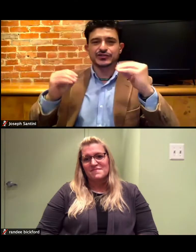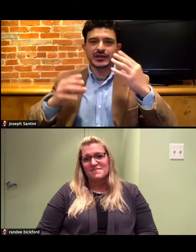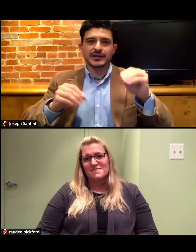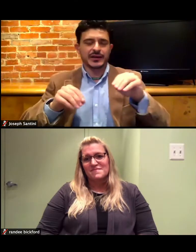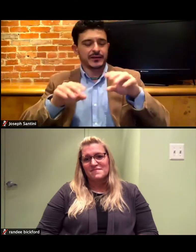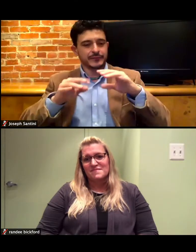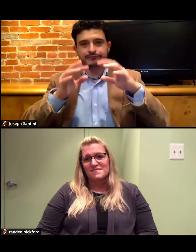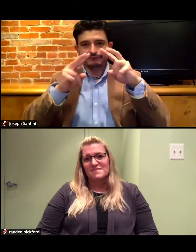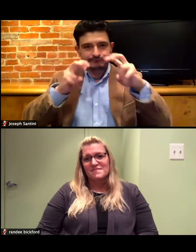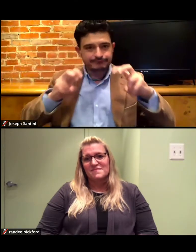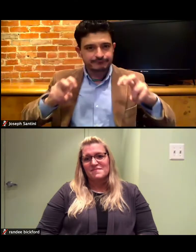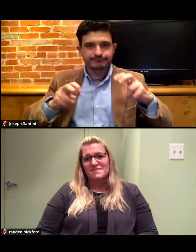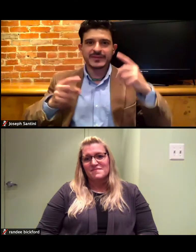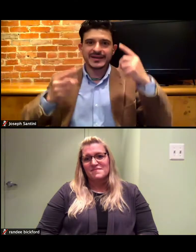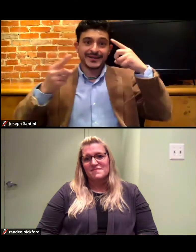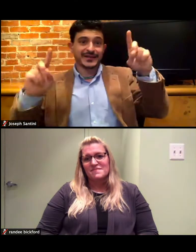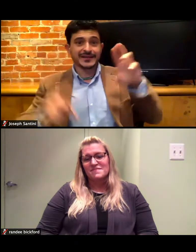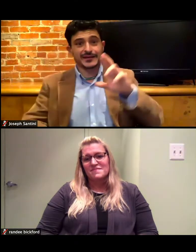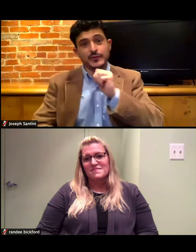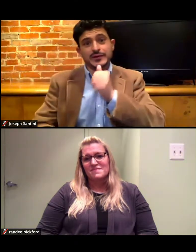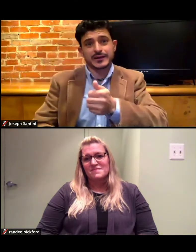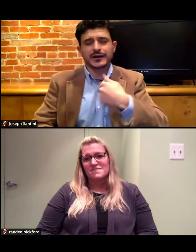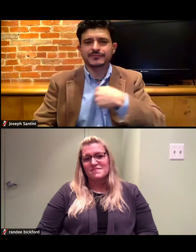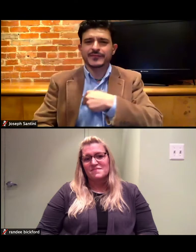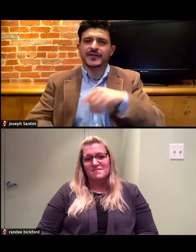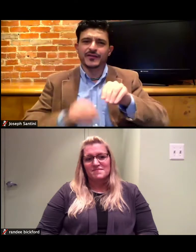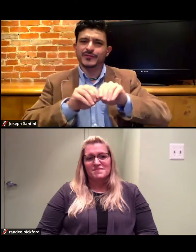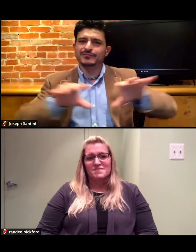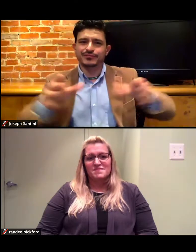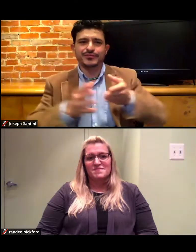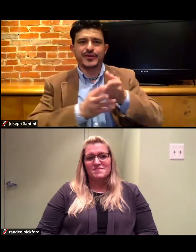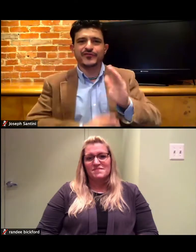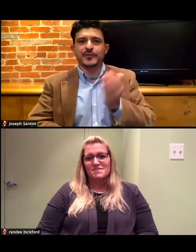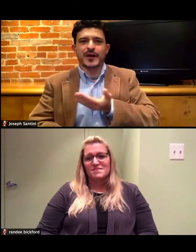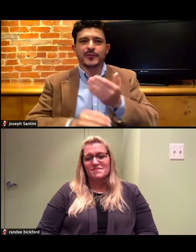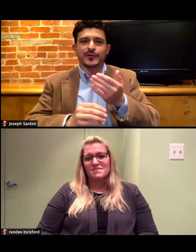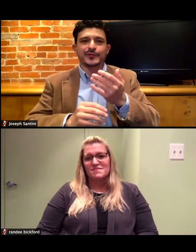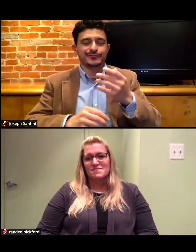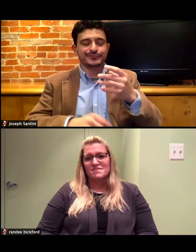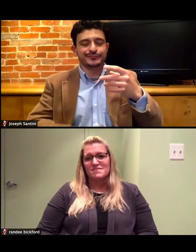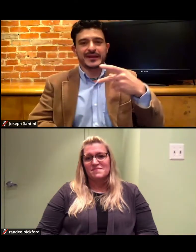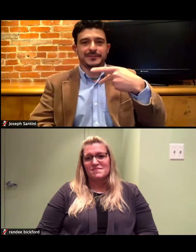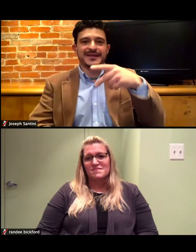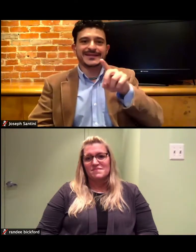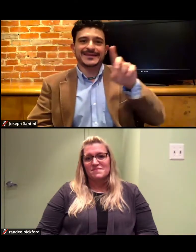I work on research and strategy and the effectiveness of teaching deaf and hard hearing children.